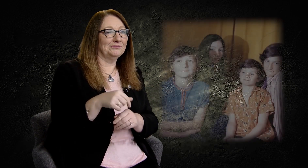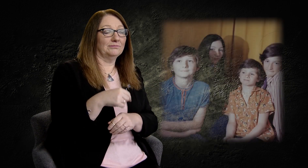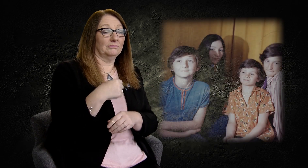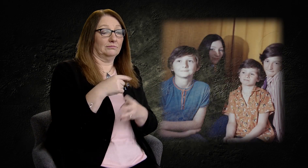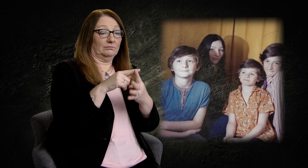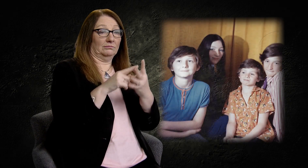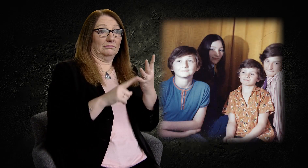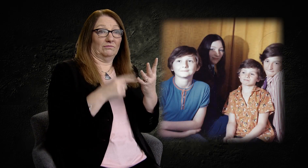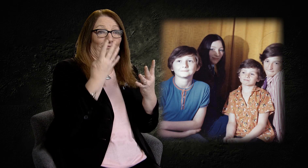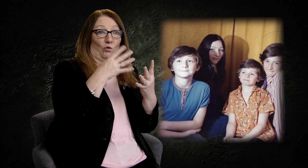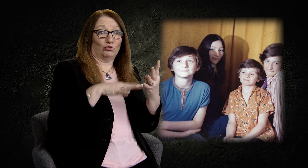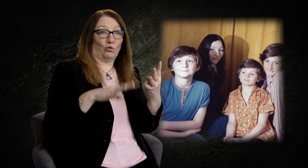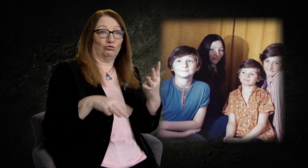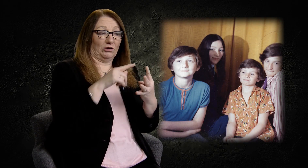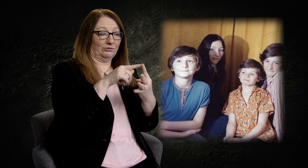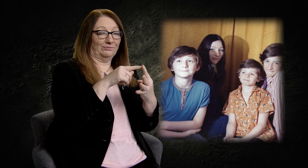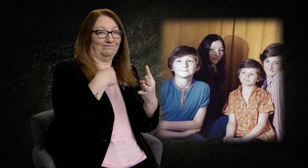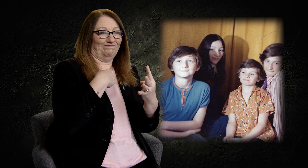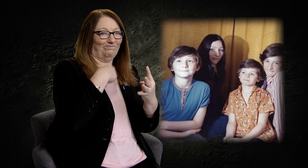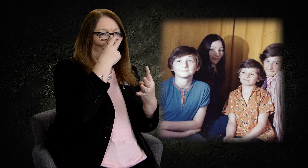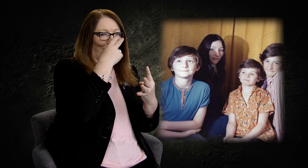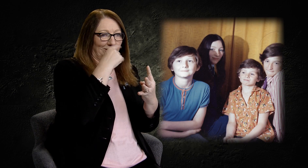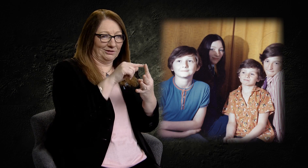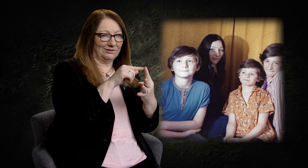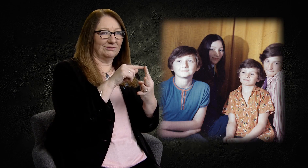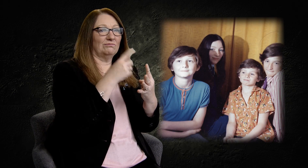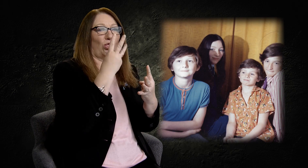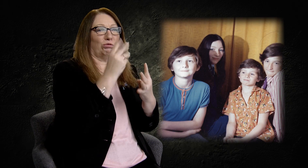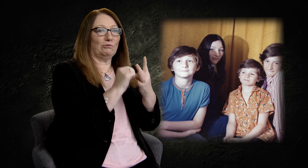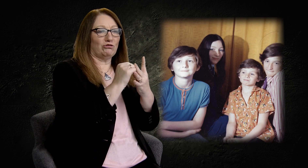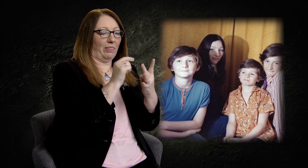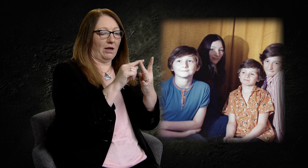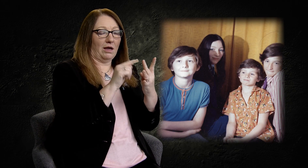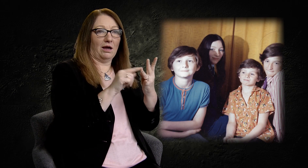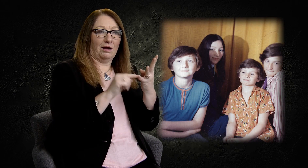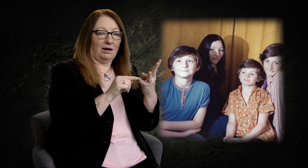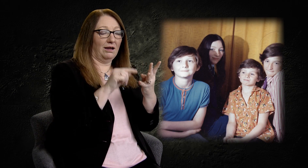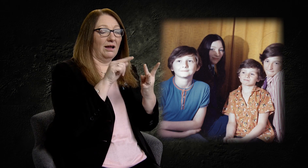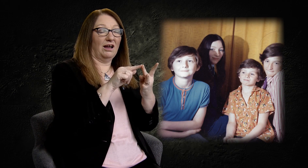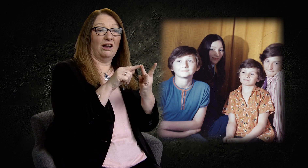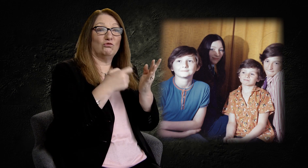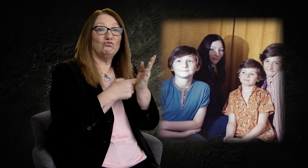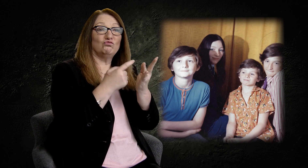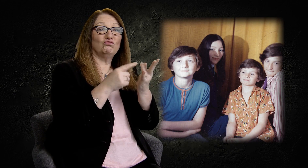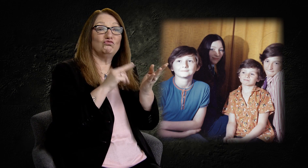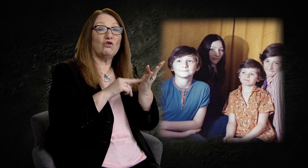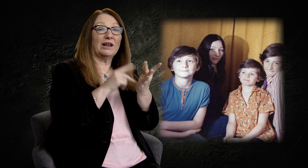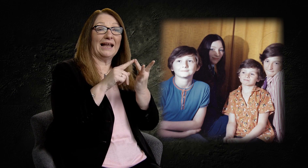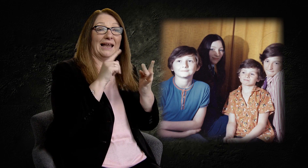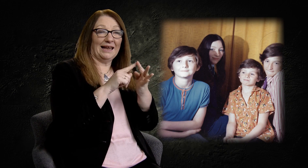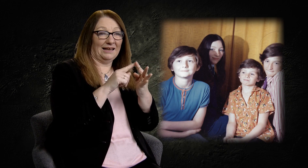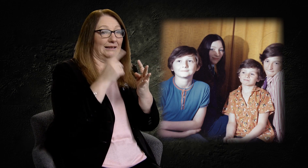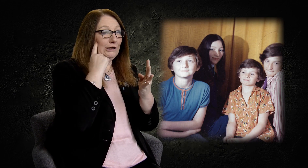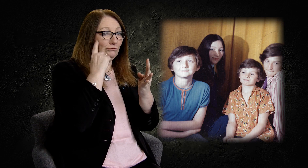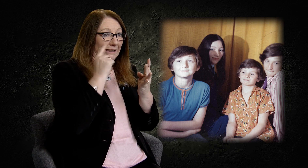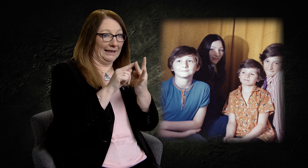Between them, they had four children - me, the oldest, and my three brothers, Ronnie who's hearing,